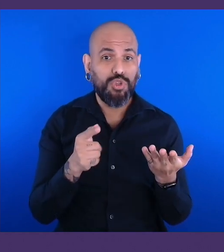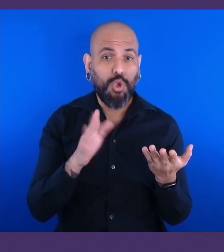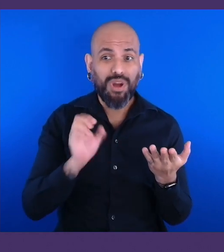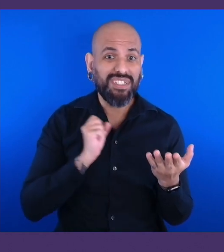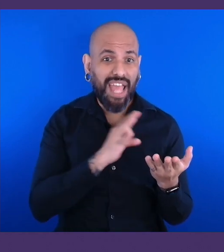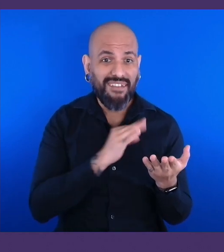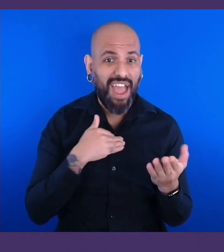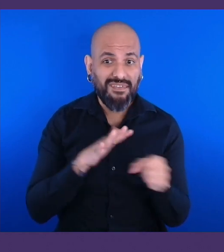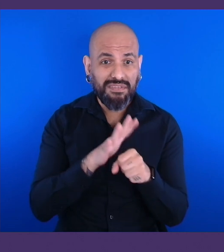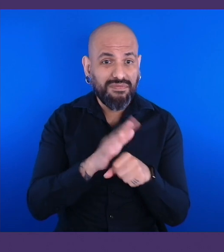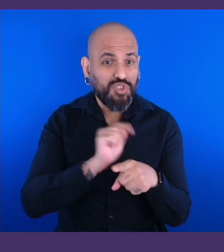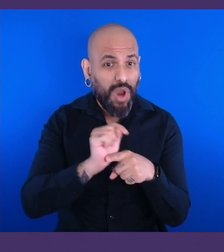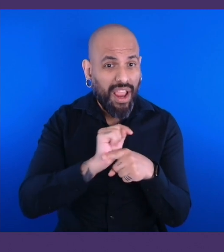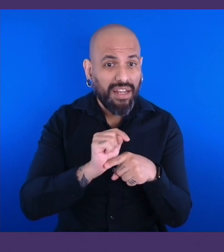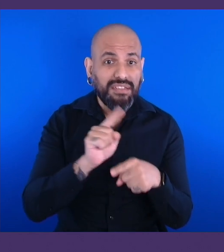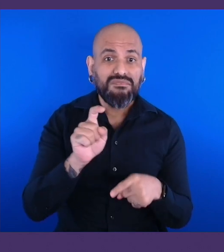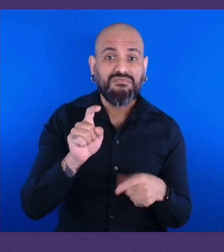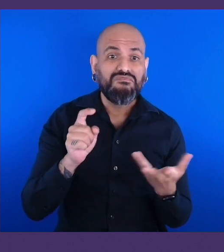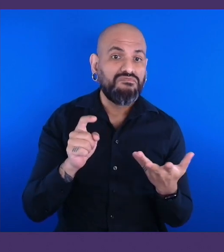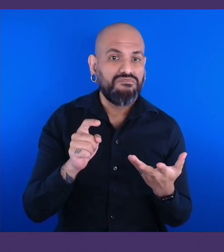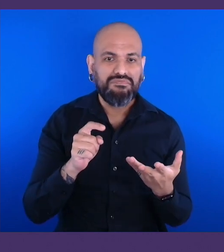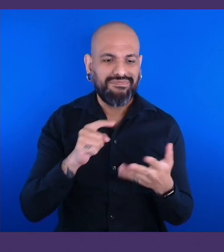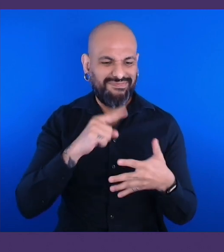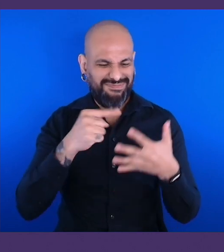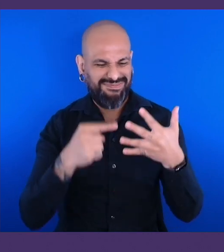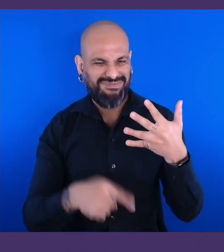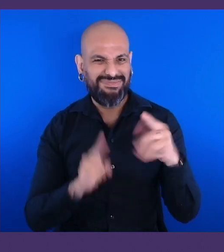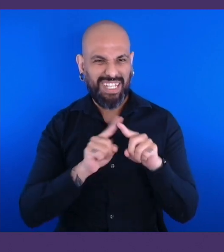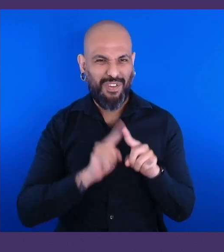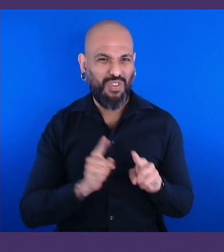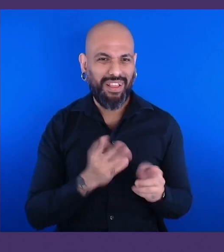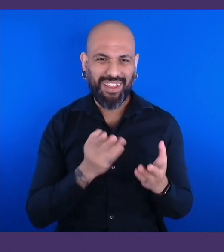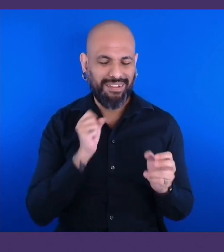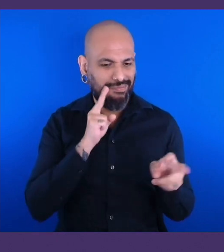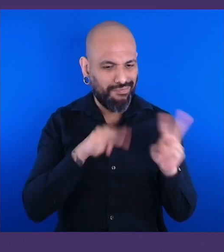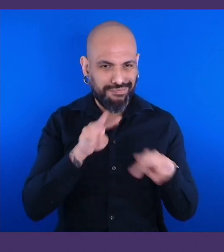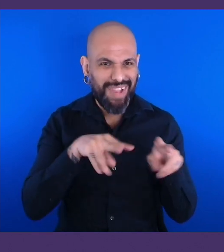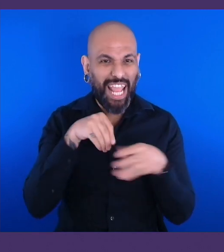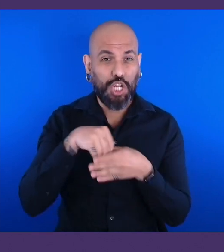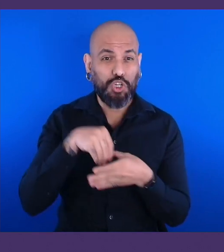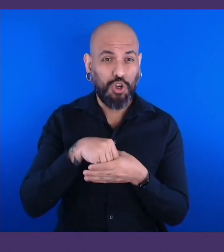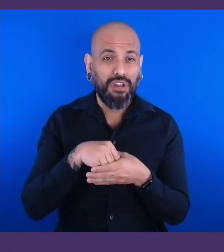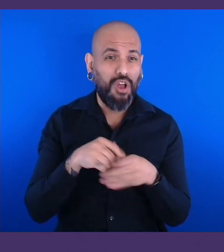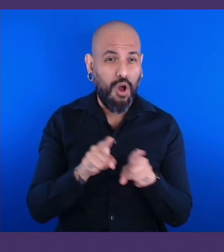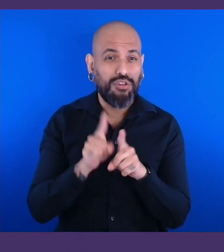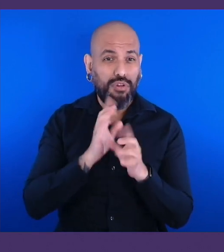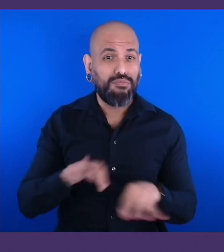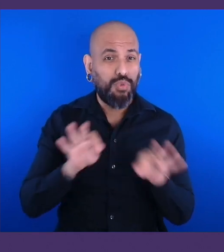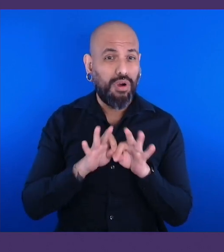I mean, there's a lot of things you can look at internally that are also important. All the customer services.